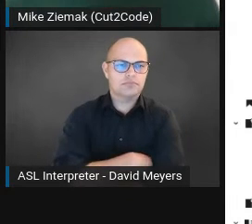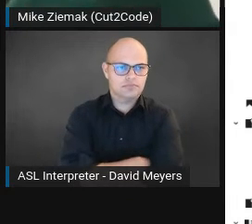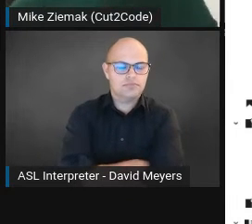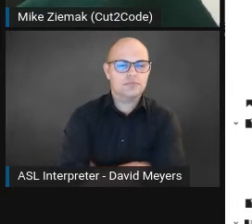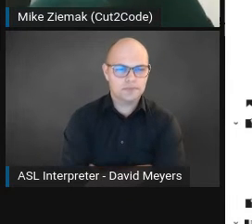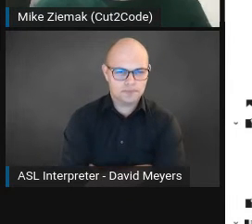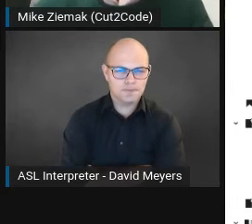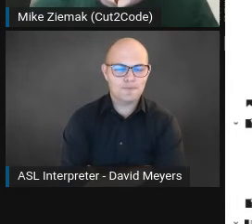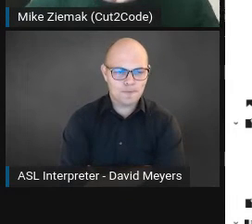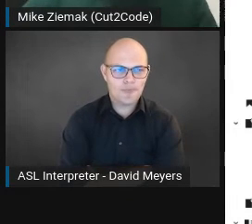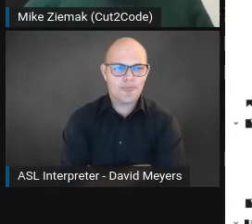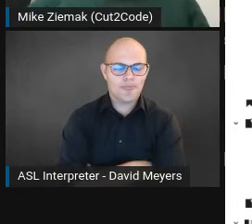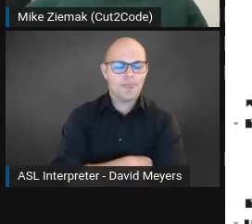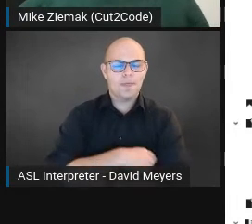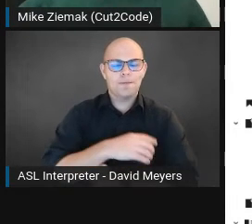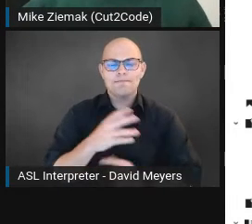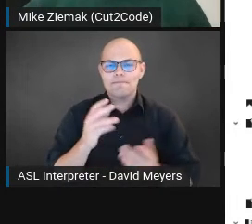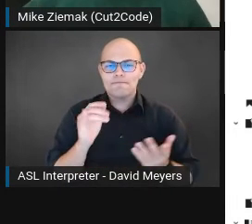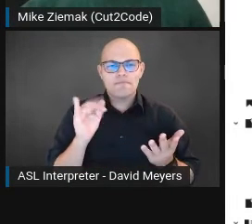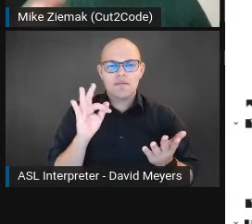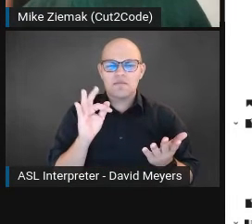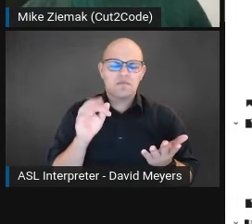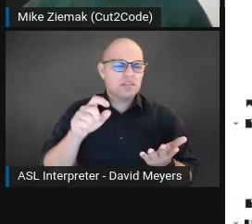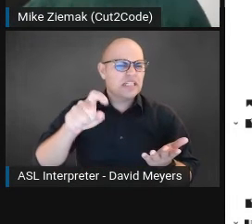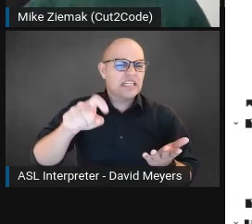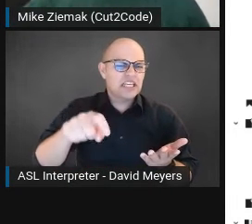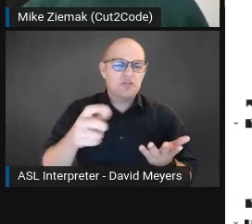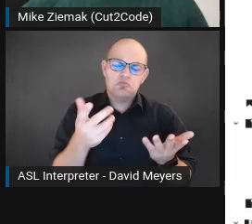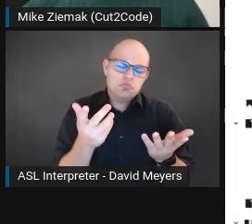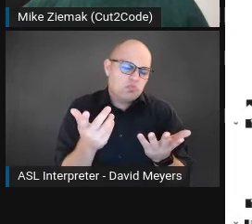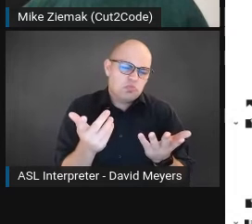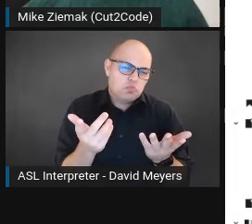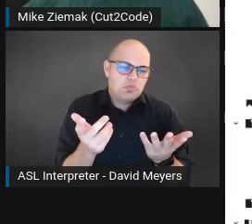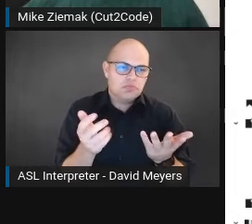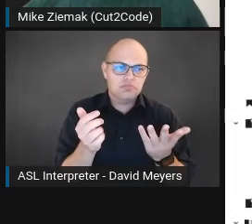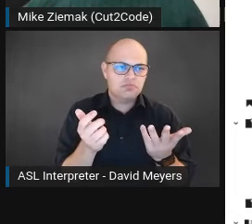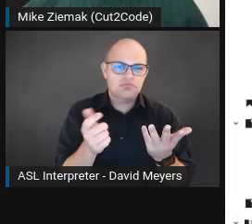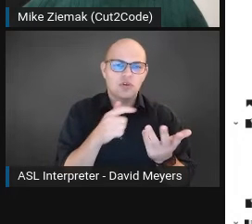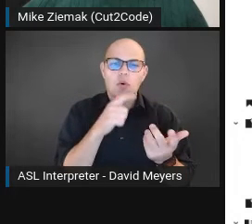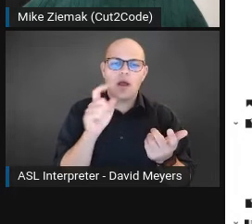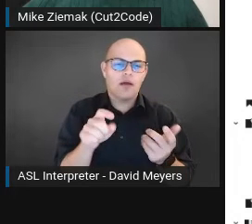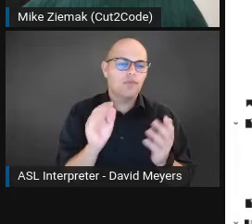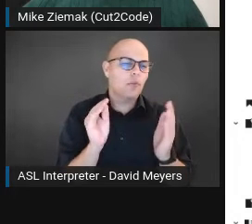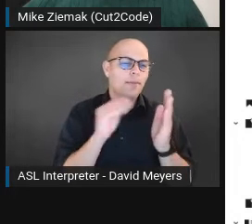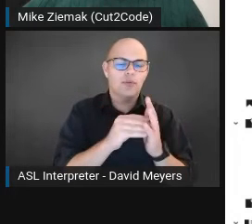If we really didn't need it, we don't have to put the text on the image.